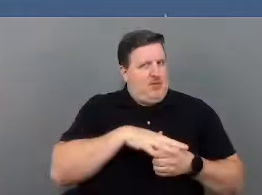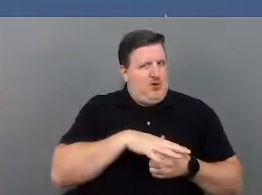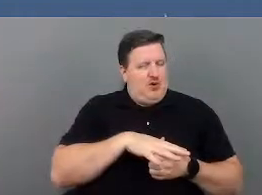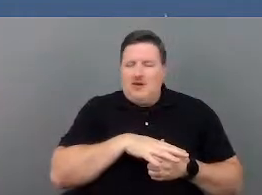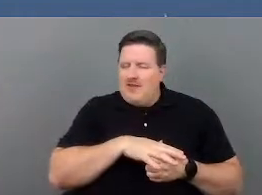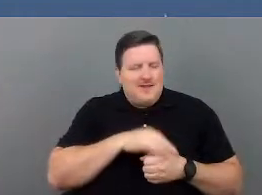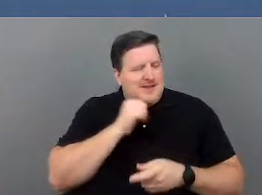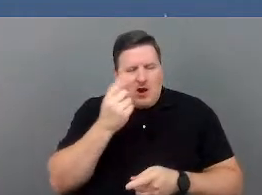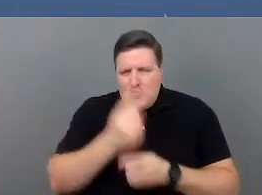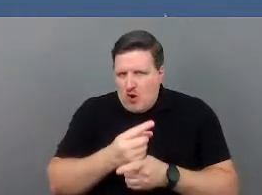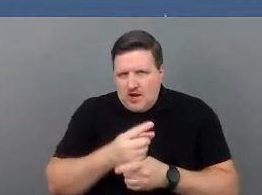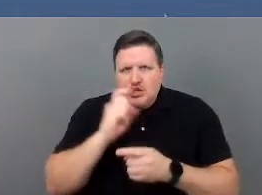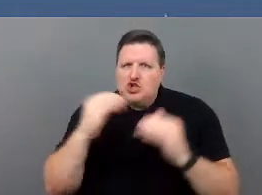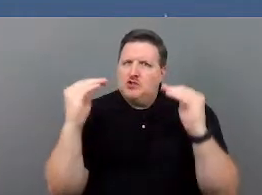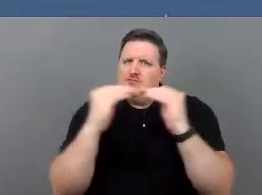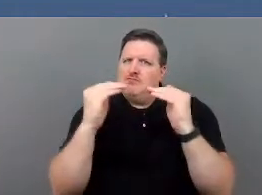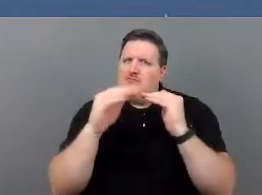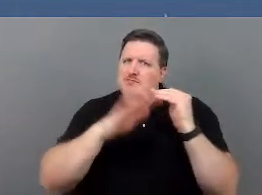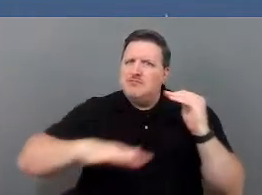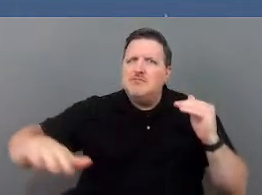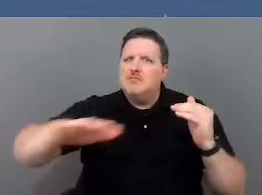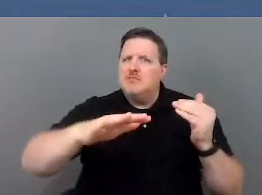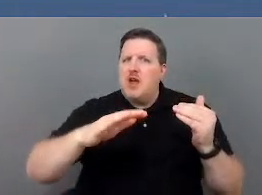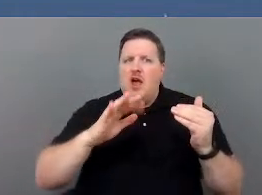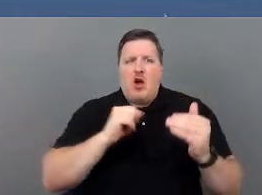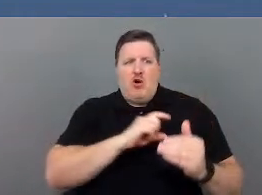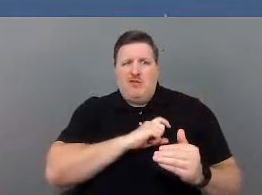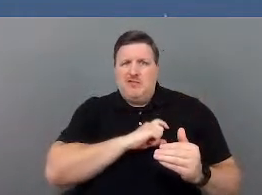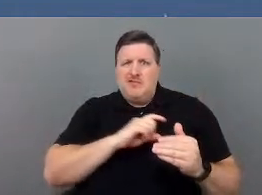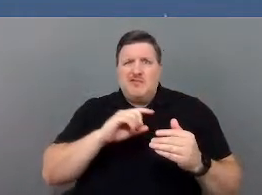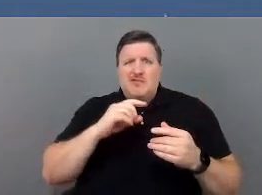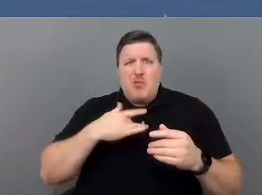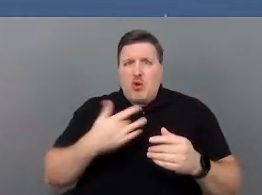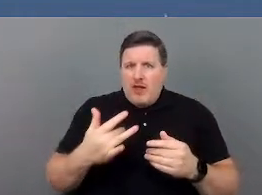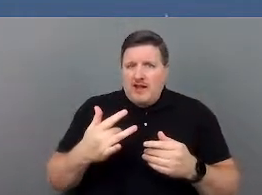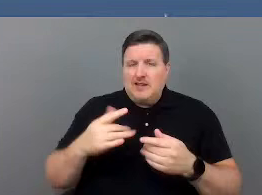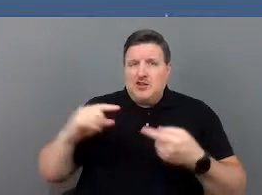OUR POLICE ARE FAR MORE LIKELY TO HARM OR KILL PEOPLE OF COLOR.